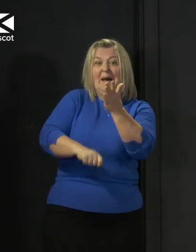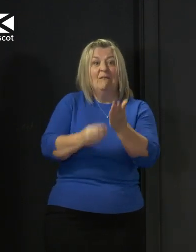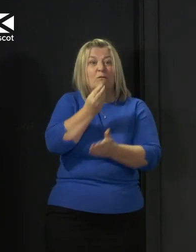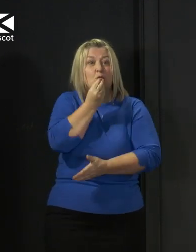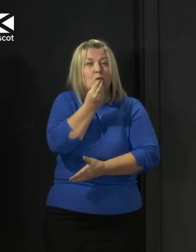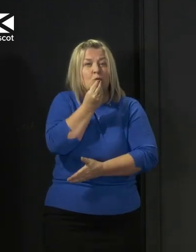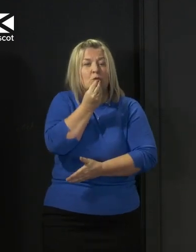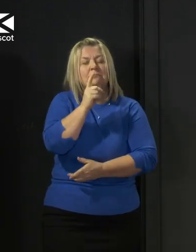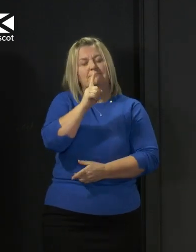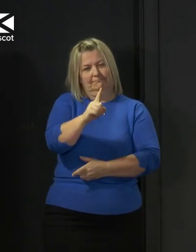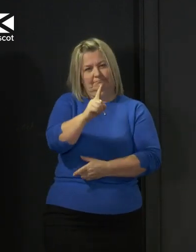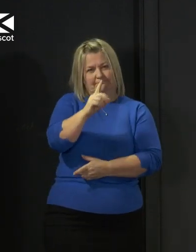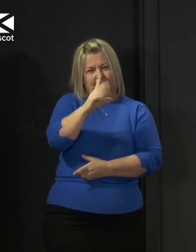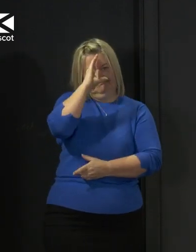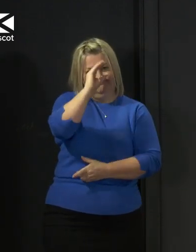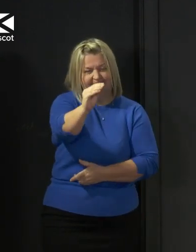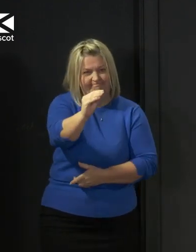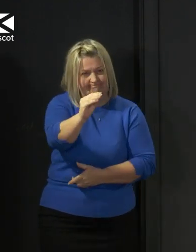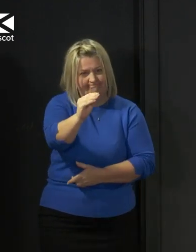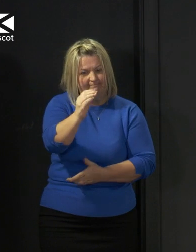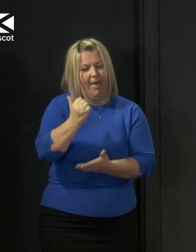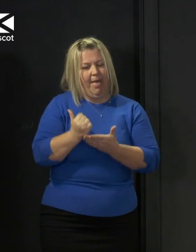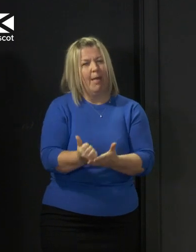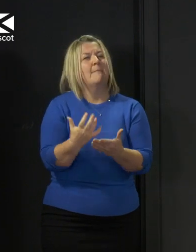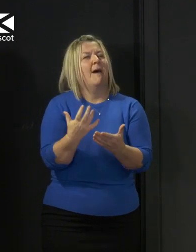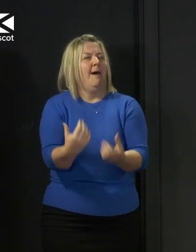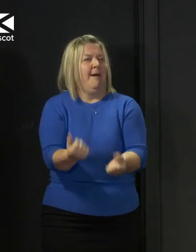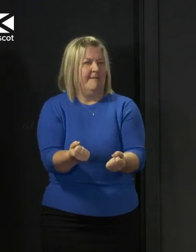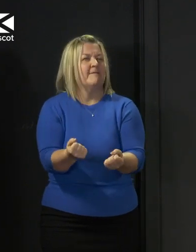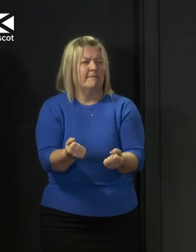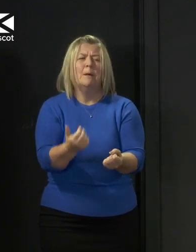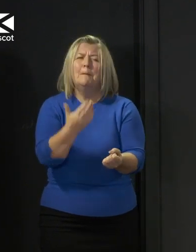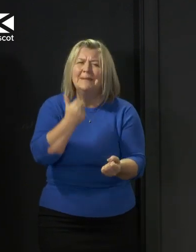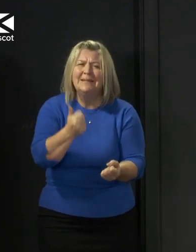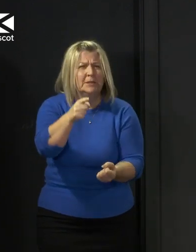a simple one help is available so please ask for support if you need it I'm going